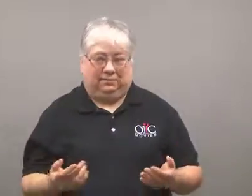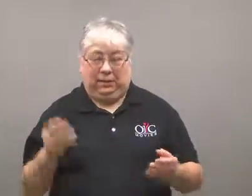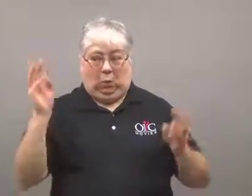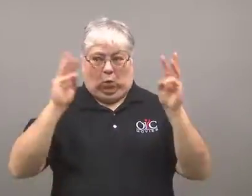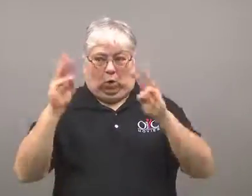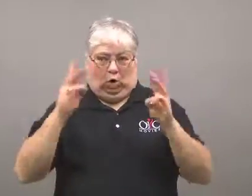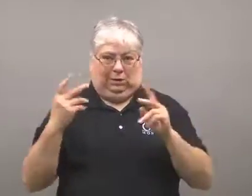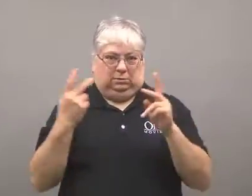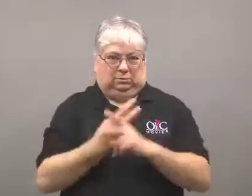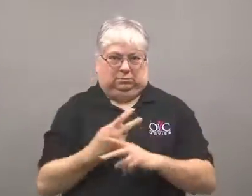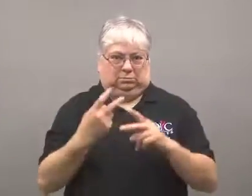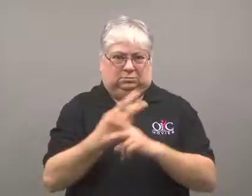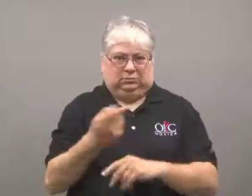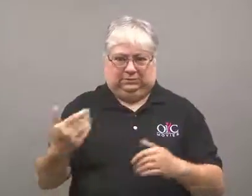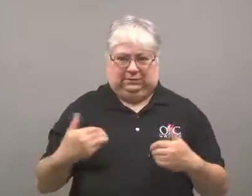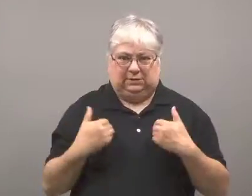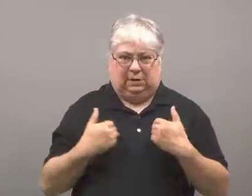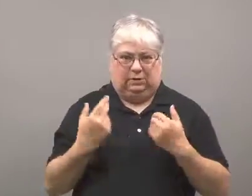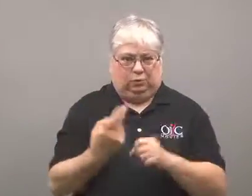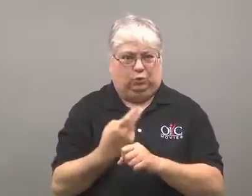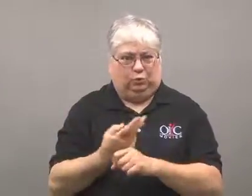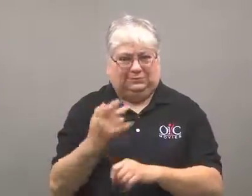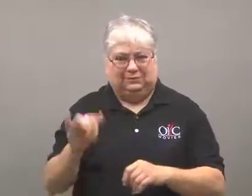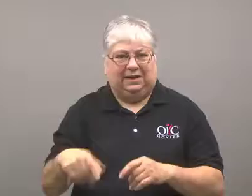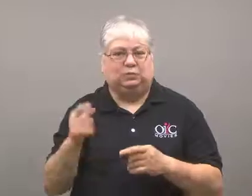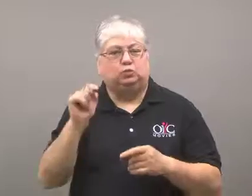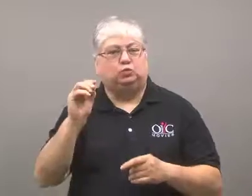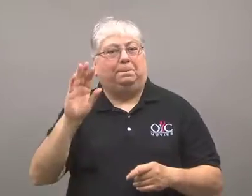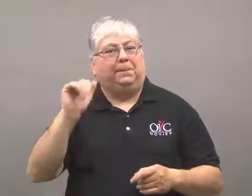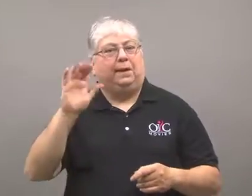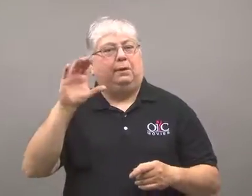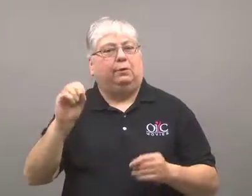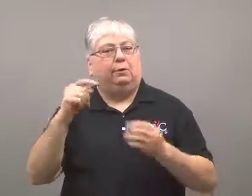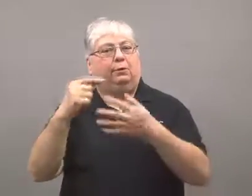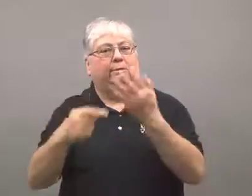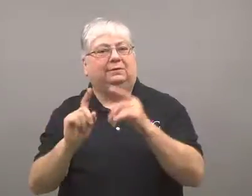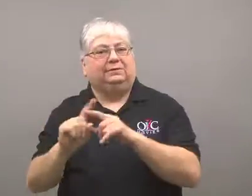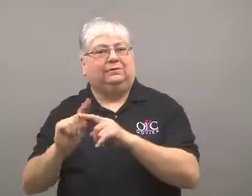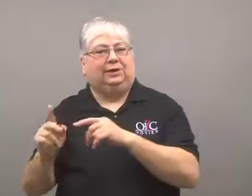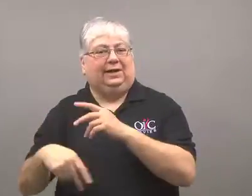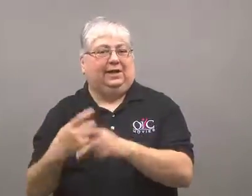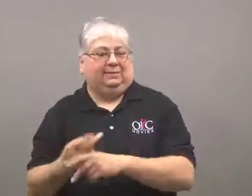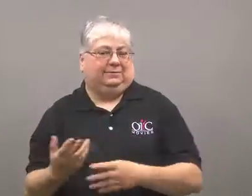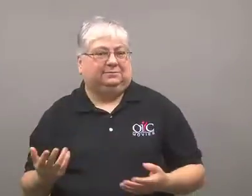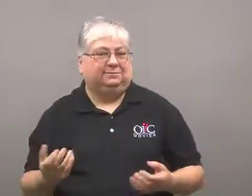Increasing use of tobacco by young people is a concern.